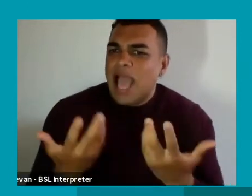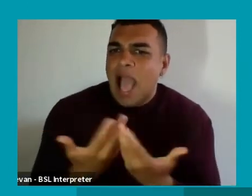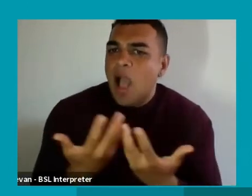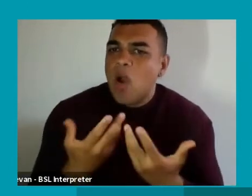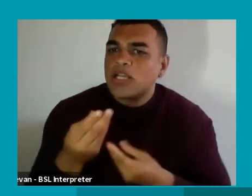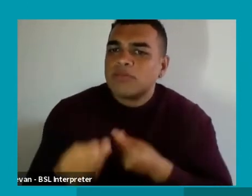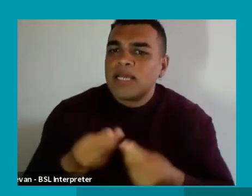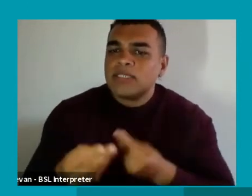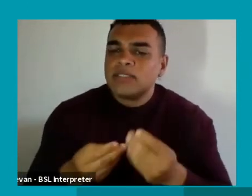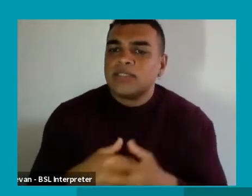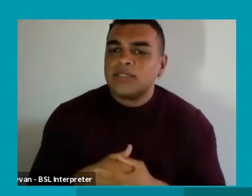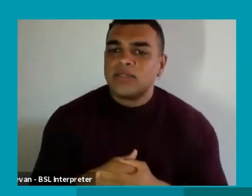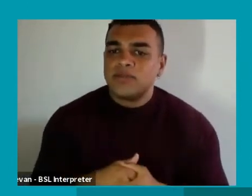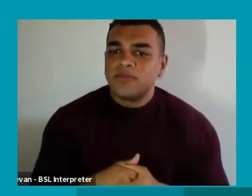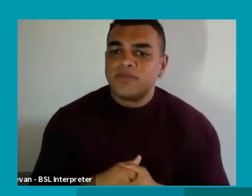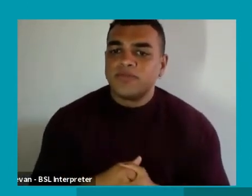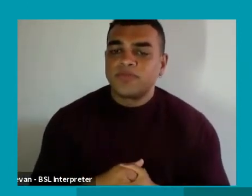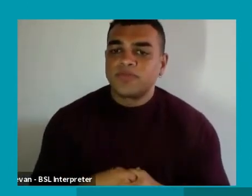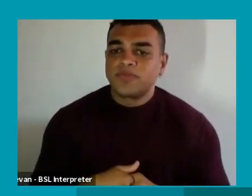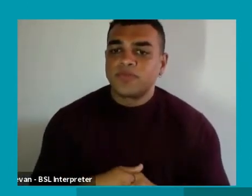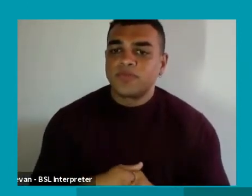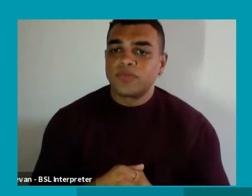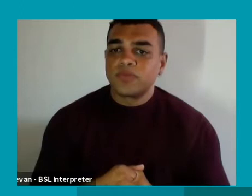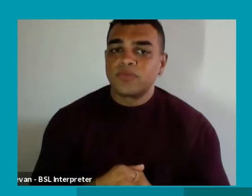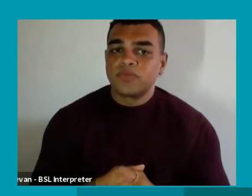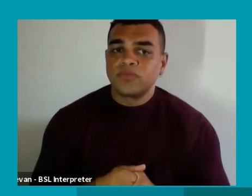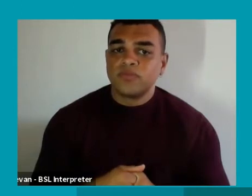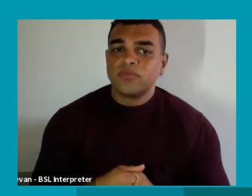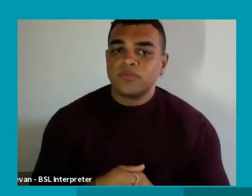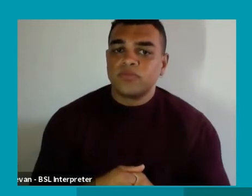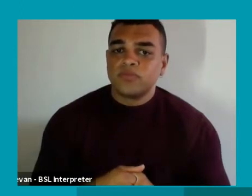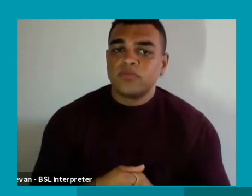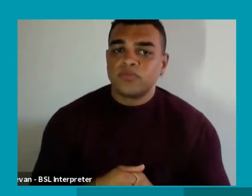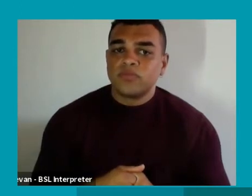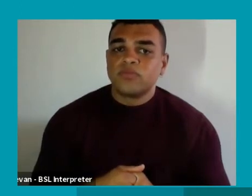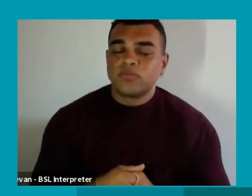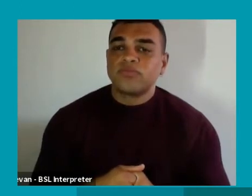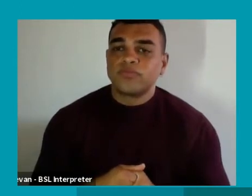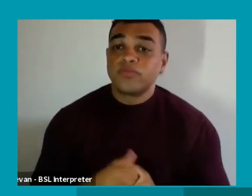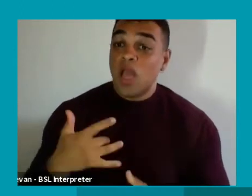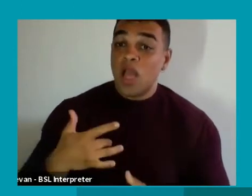understand is that you know. Life isn't linear. It has has, it’s ups and downs, right?